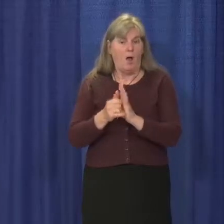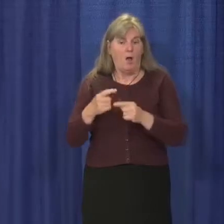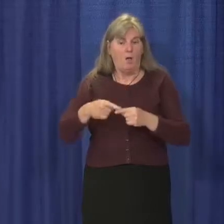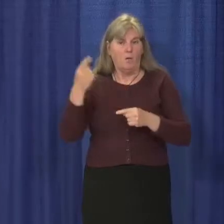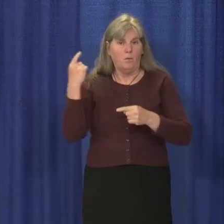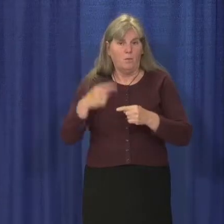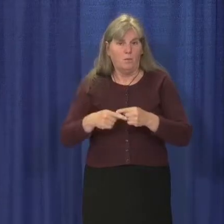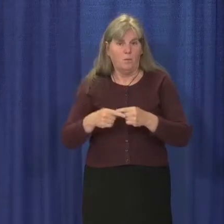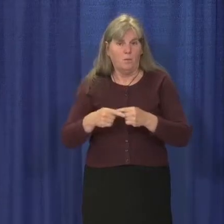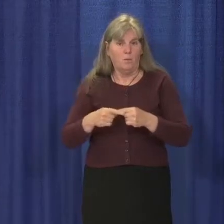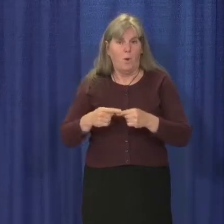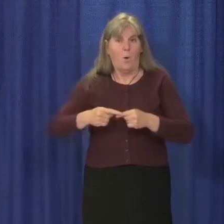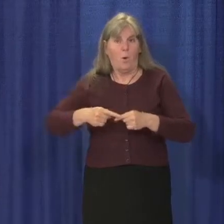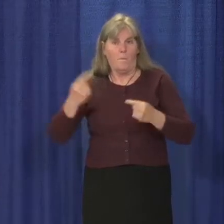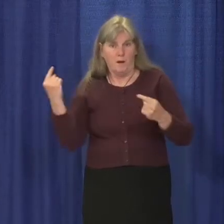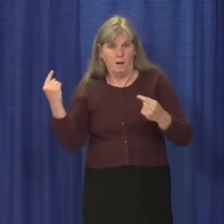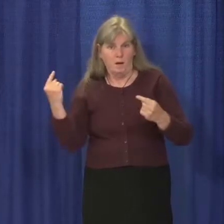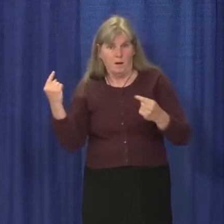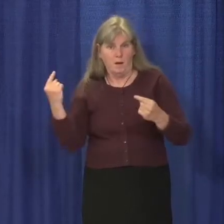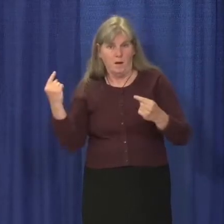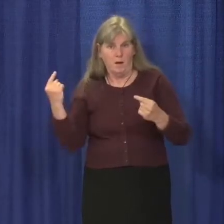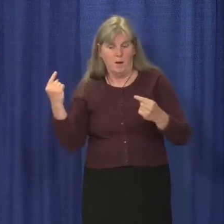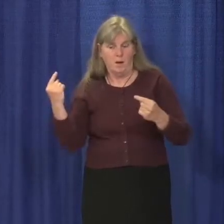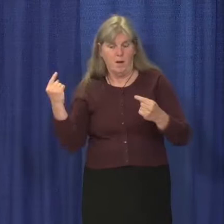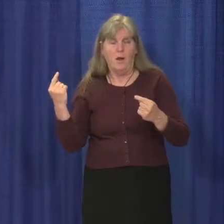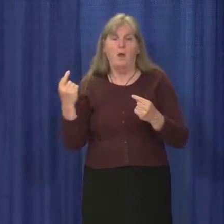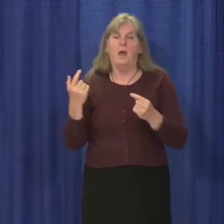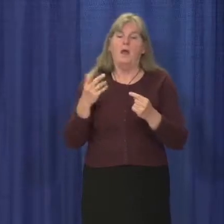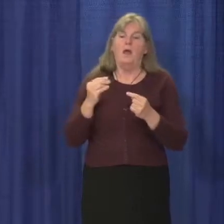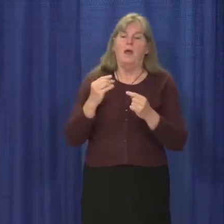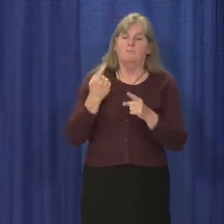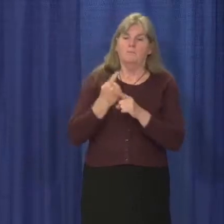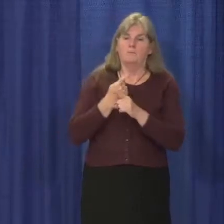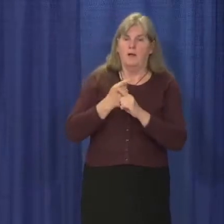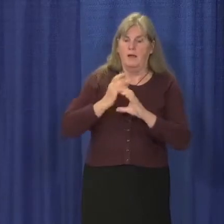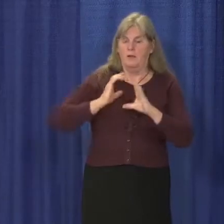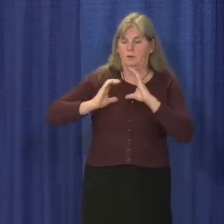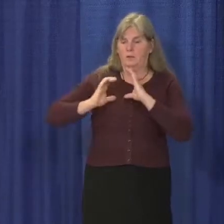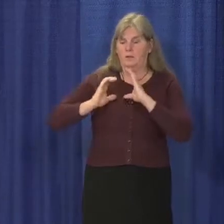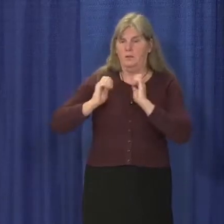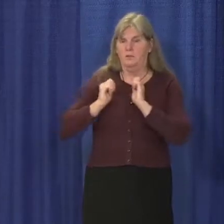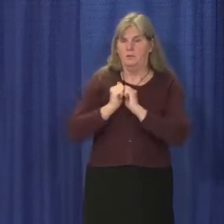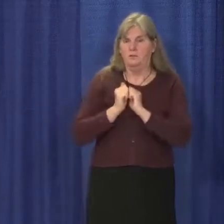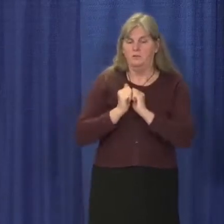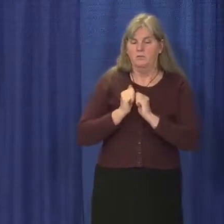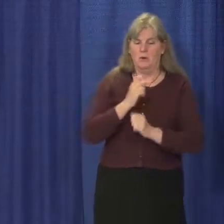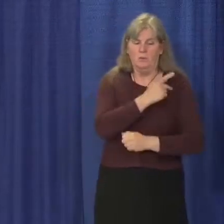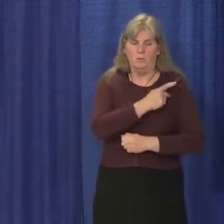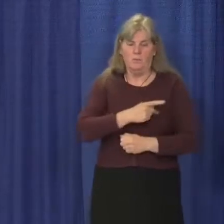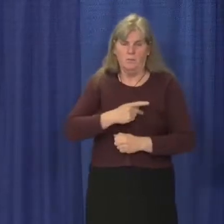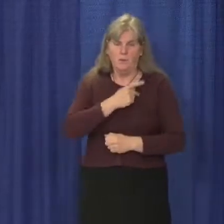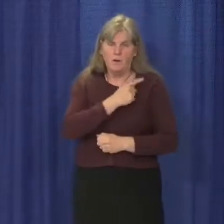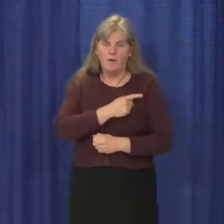communication is done properly with the provinces and territories.